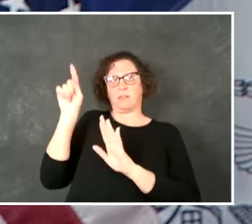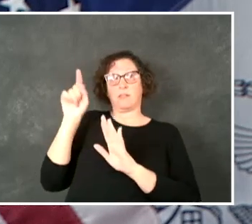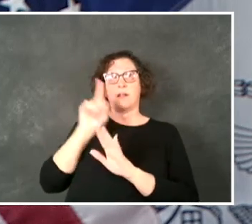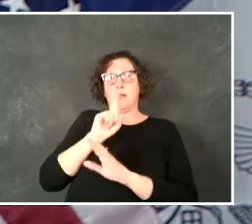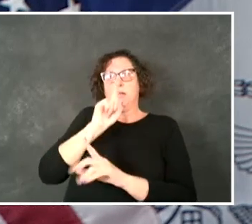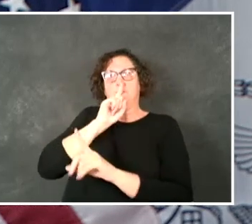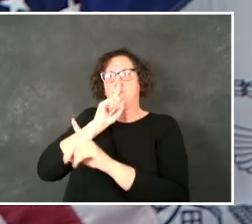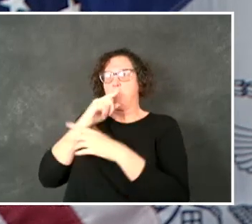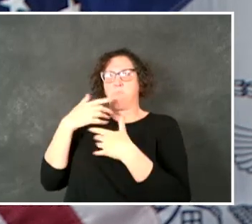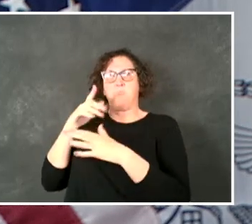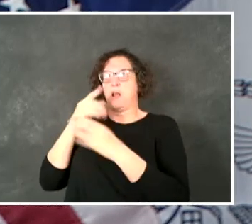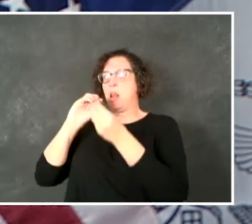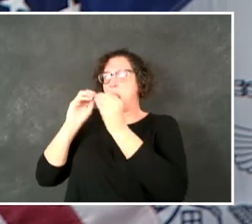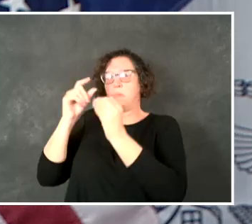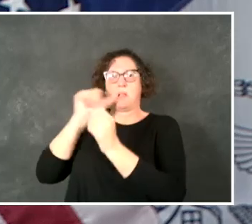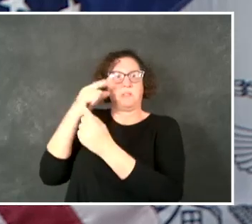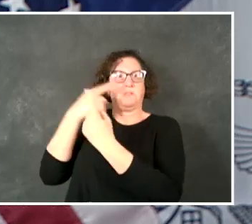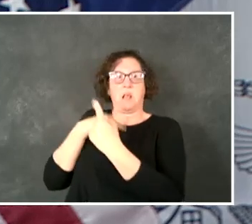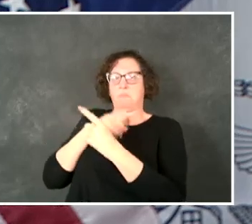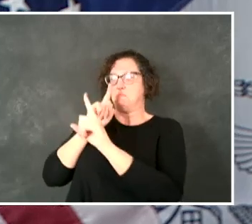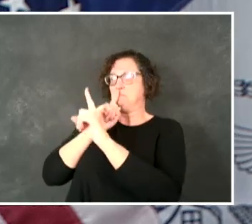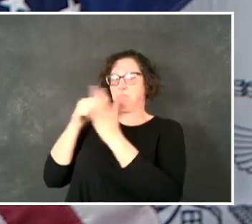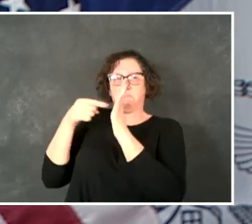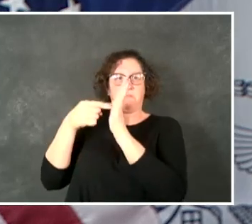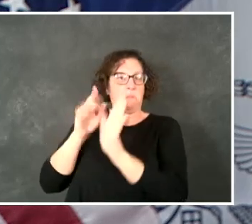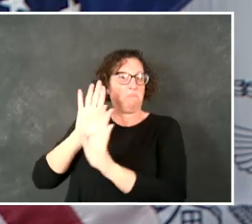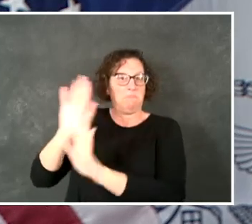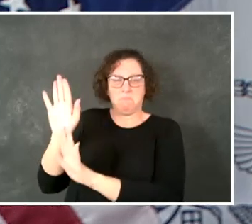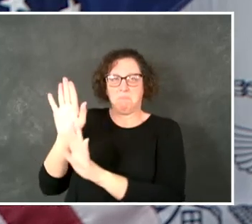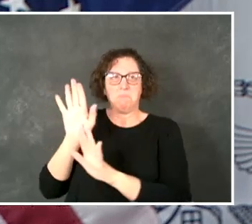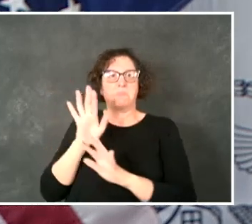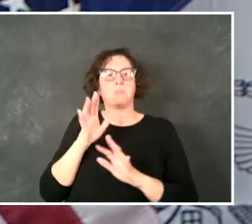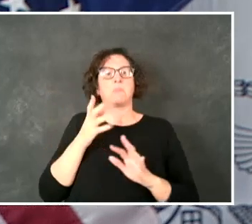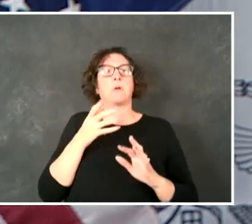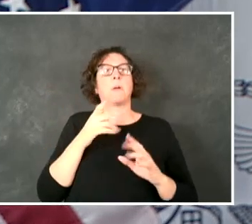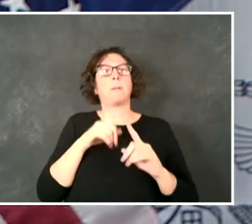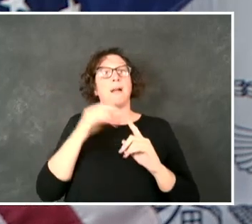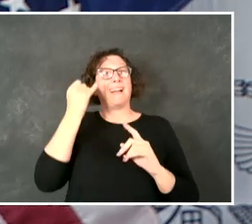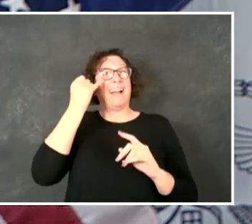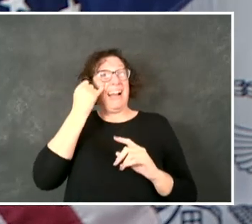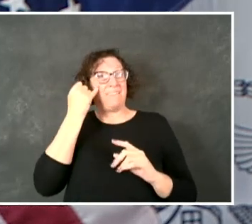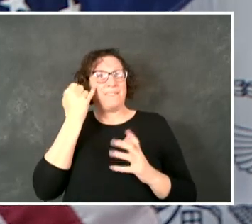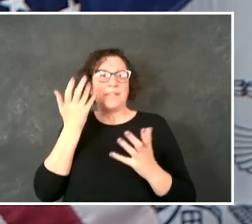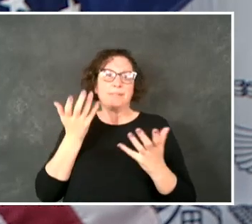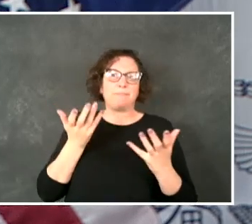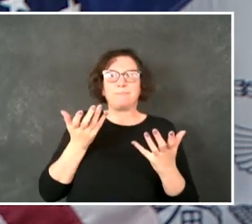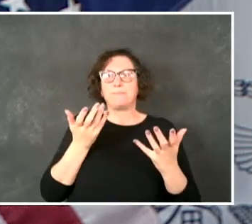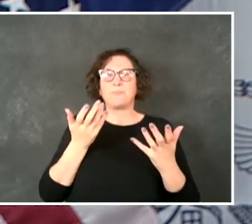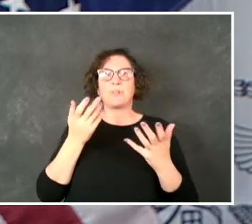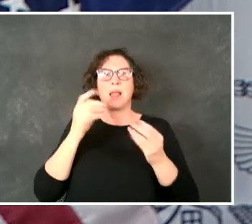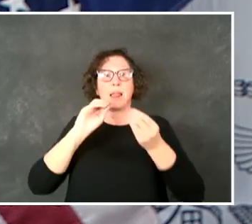VERY TROUBLING W AYTTHA IF YOU EITHER DIDN'T HAVE CLEA R